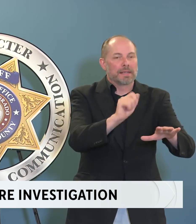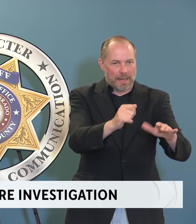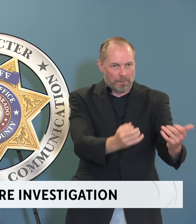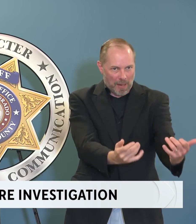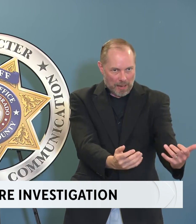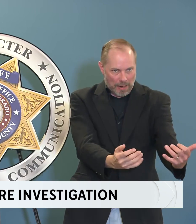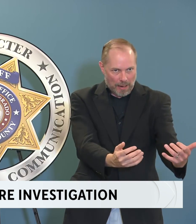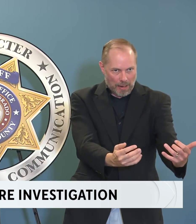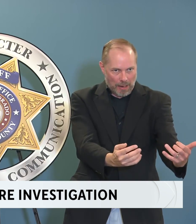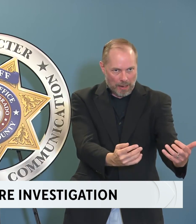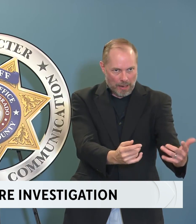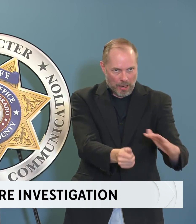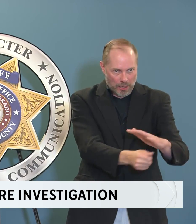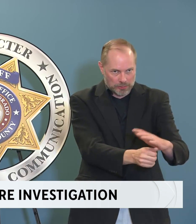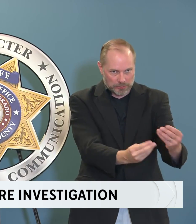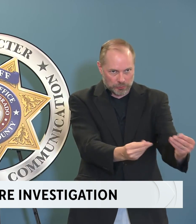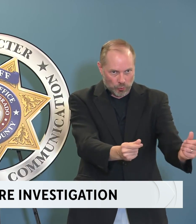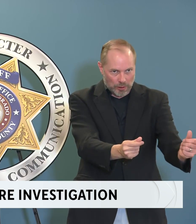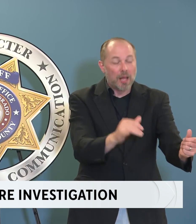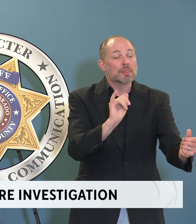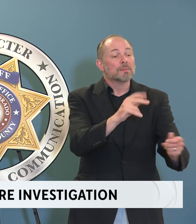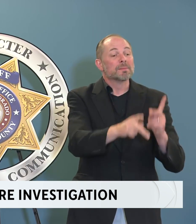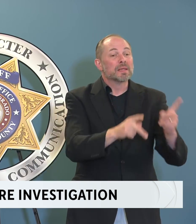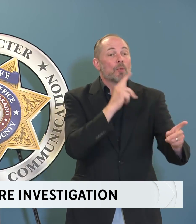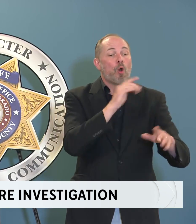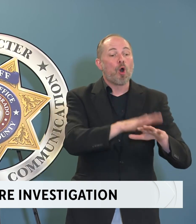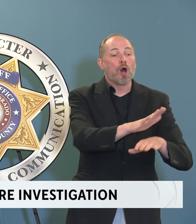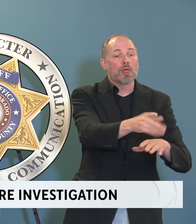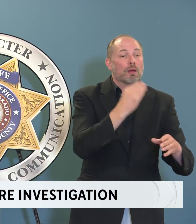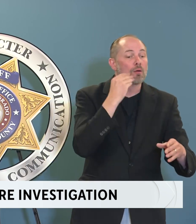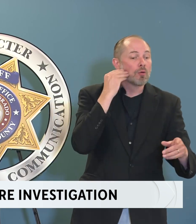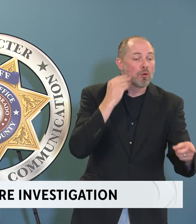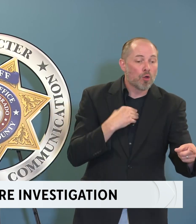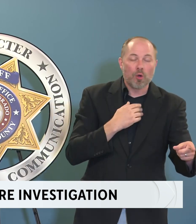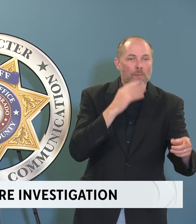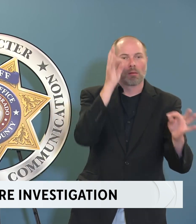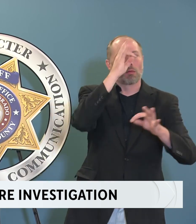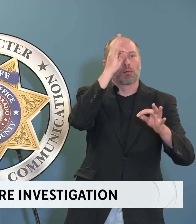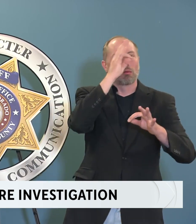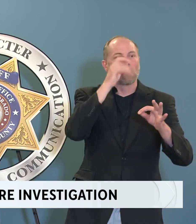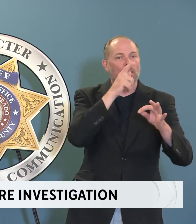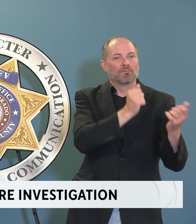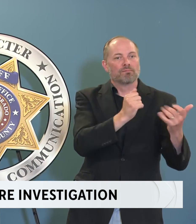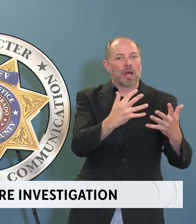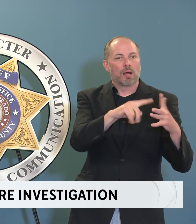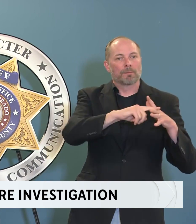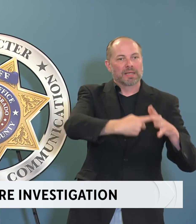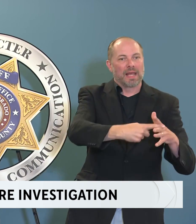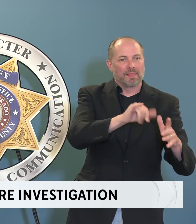SMOLDERING COMBUSTION CAN OCCUR FOR WEEKS OR EVEN MONTHS WHEN BURIED. THE RESIDENTS OF THAT